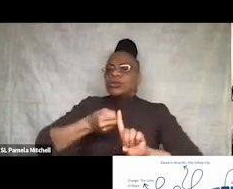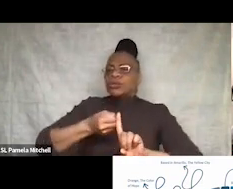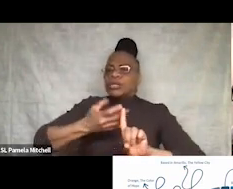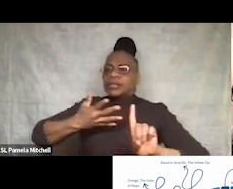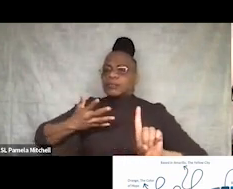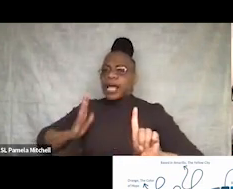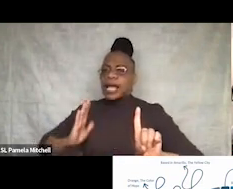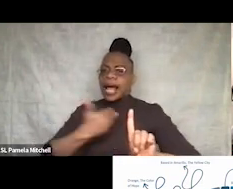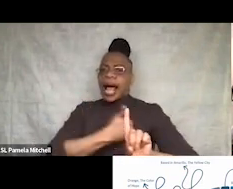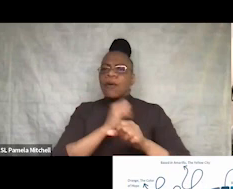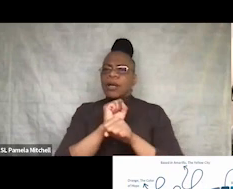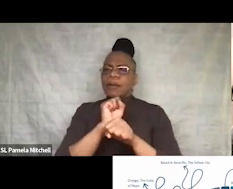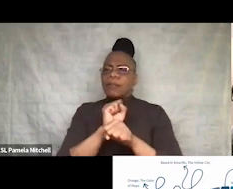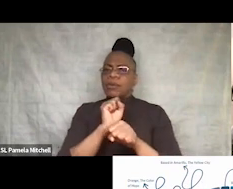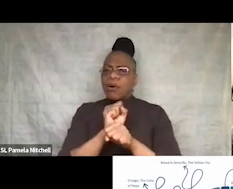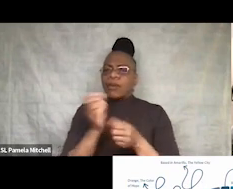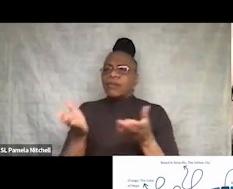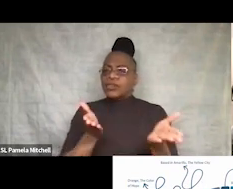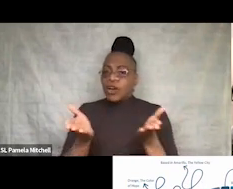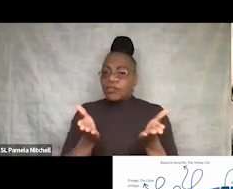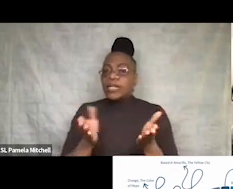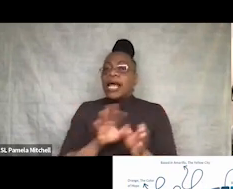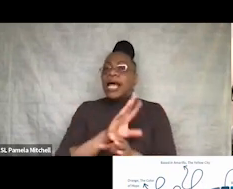We certainly wanna get into more robust addiction treatment